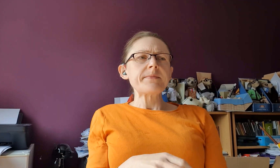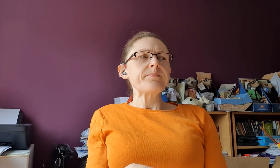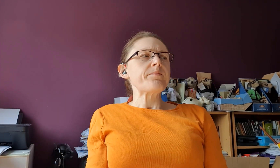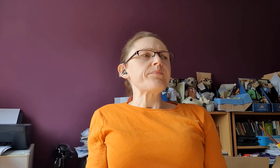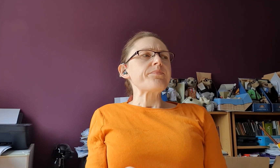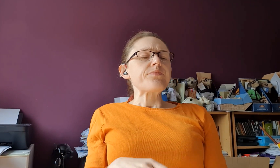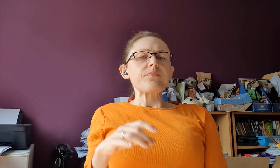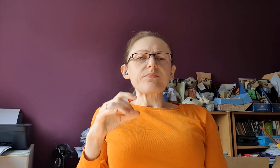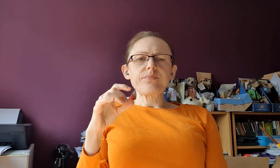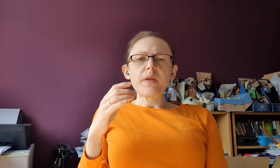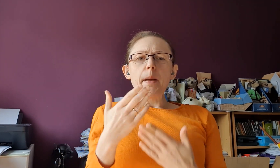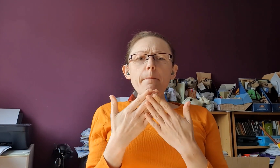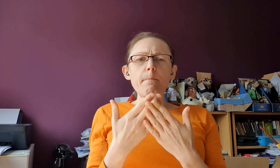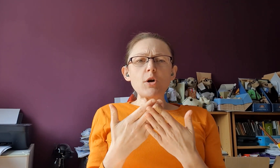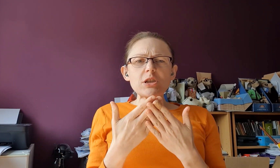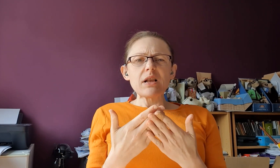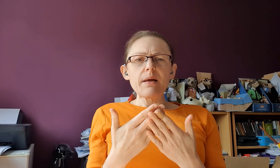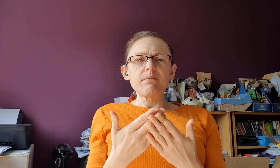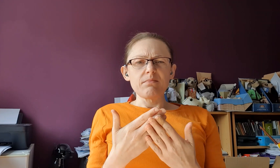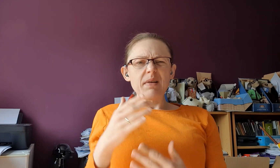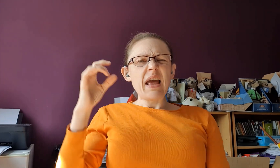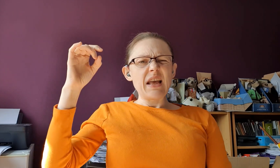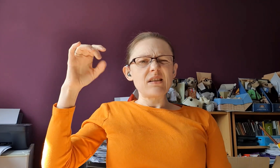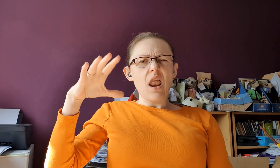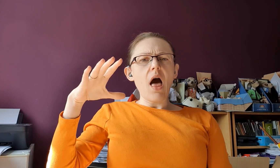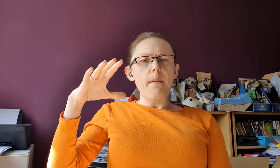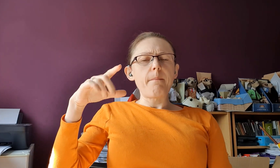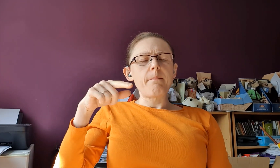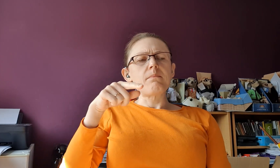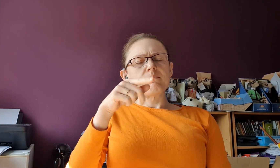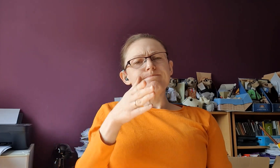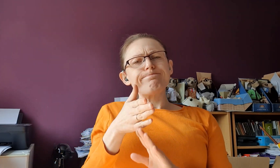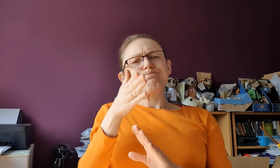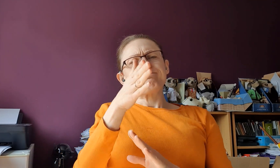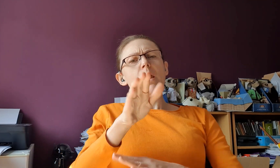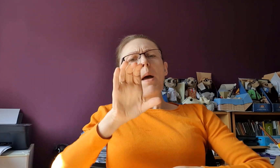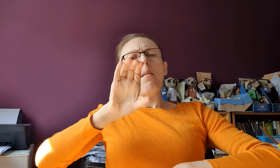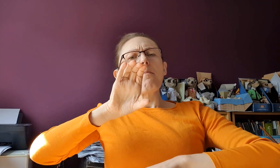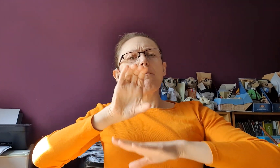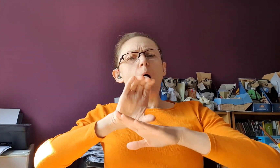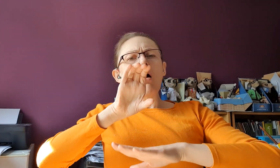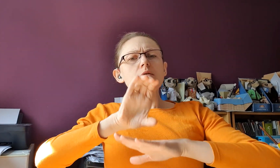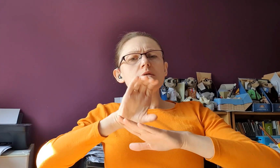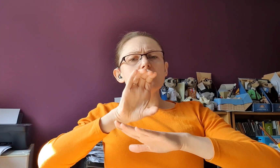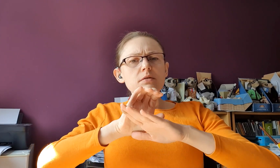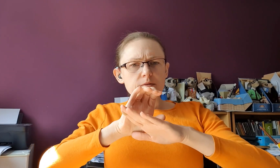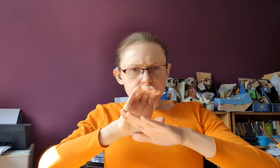Muslims (Islam), go to the Mosque.